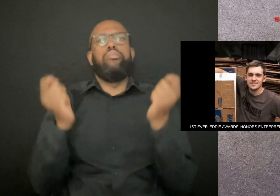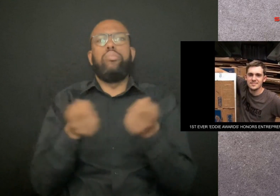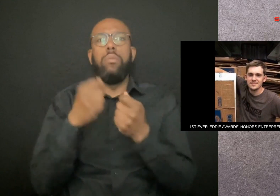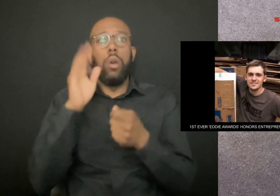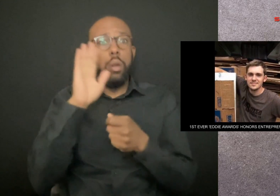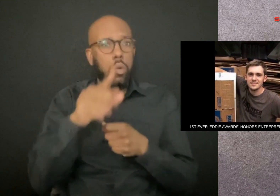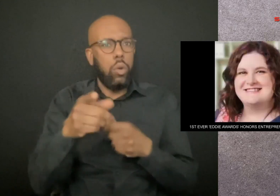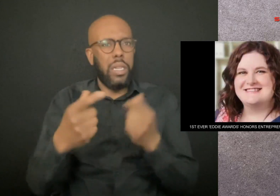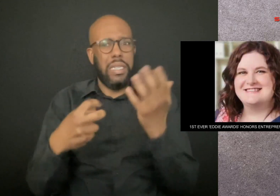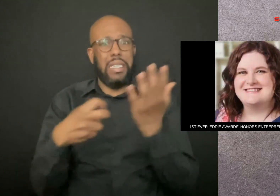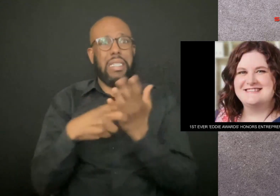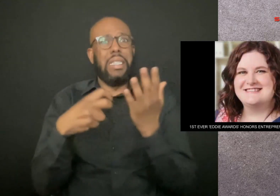Tickets are sold out.